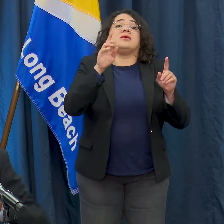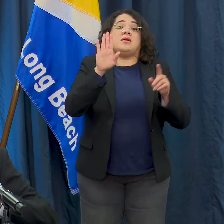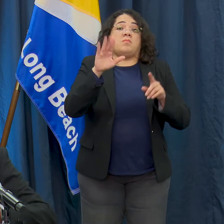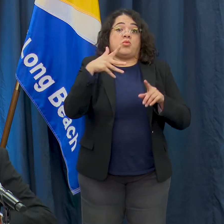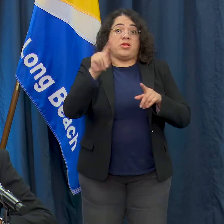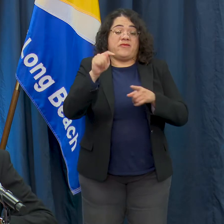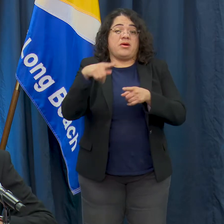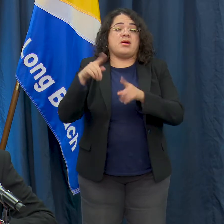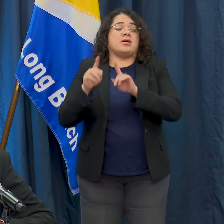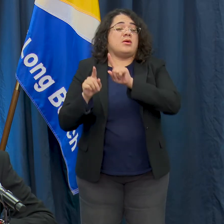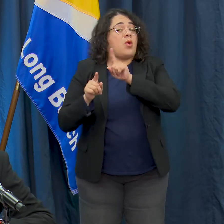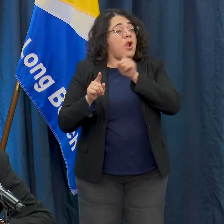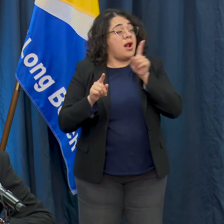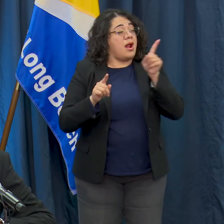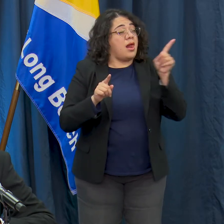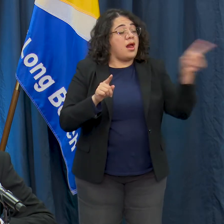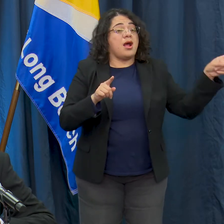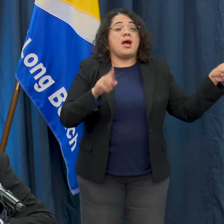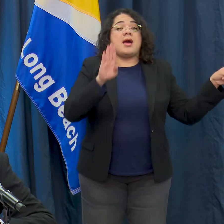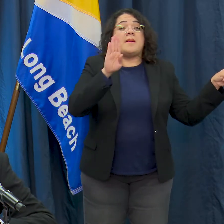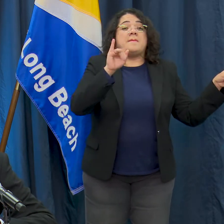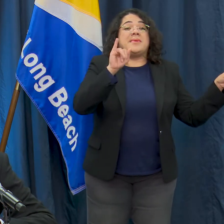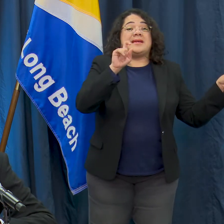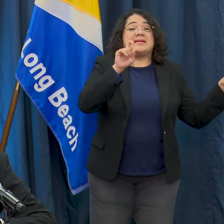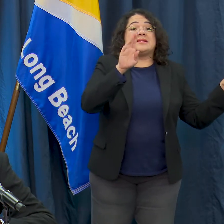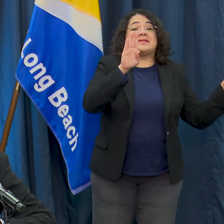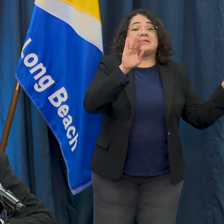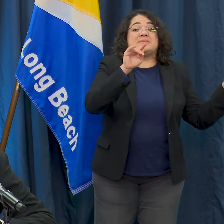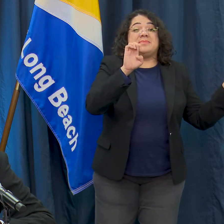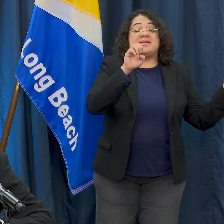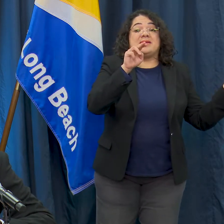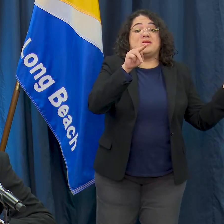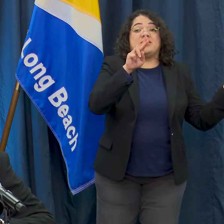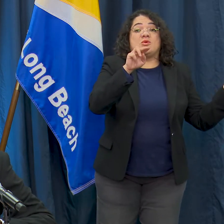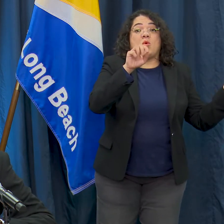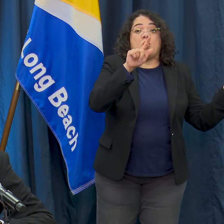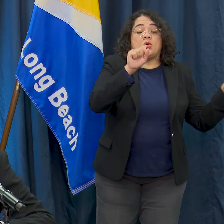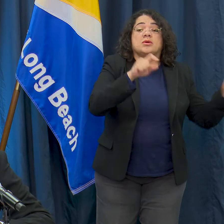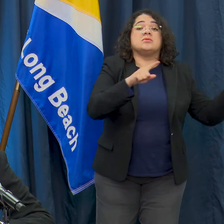to get food and we saw very low income individuals, we saw middle class families,